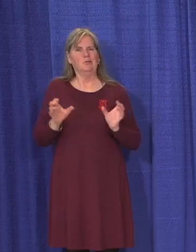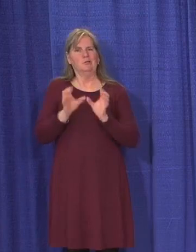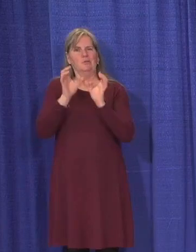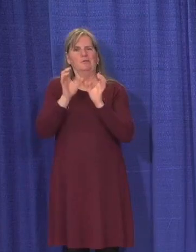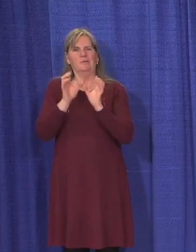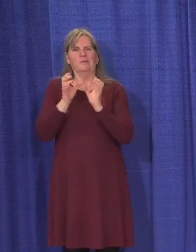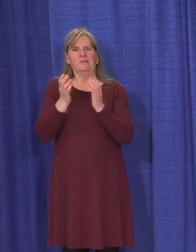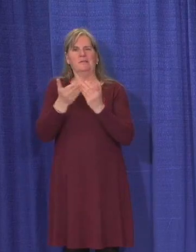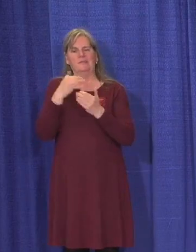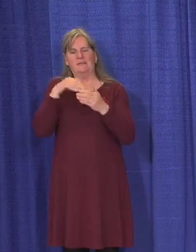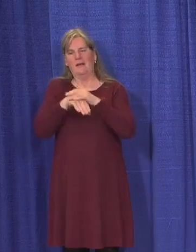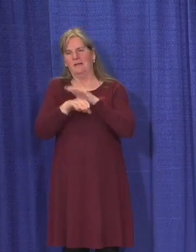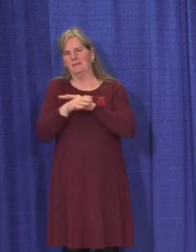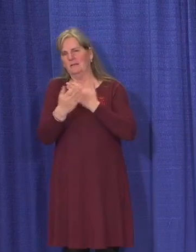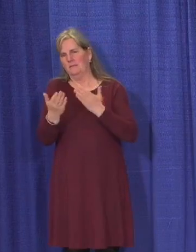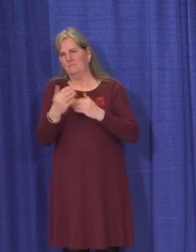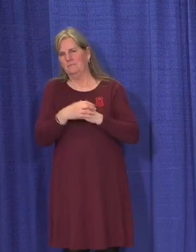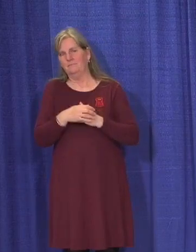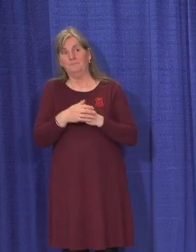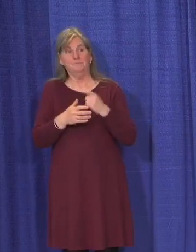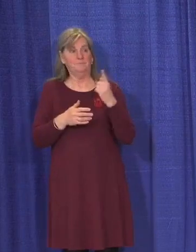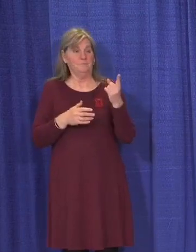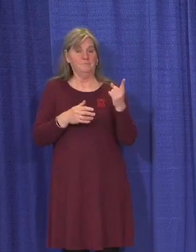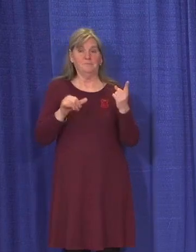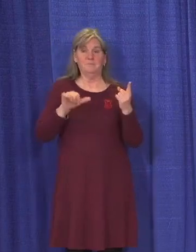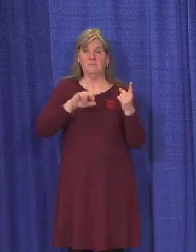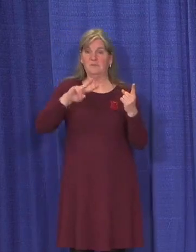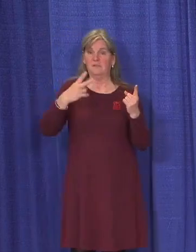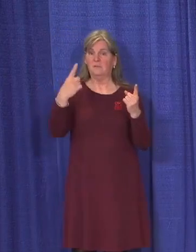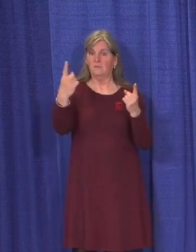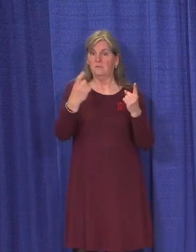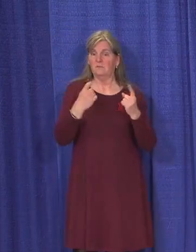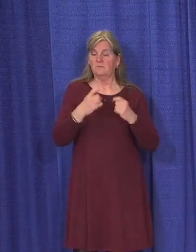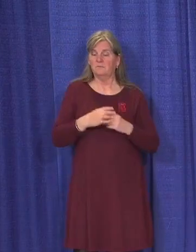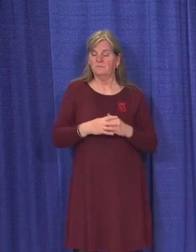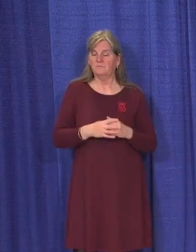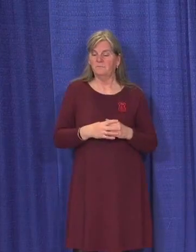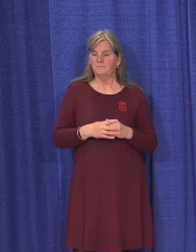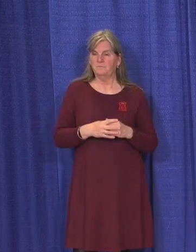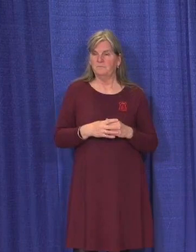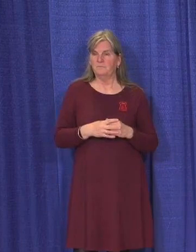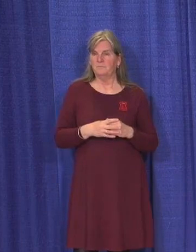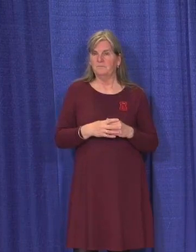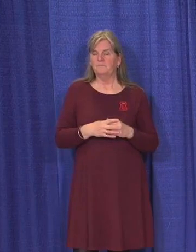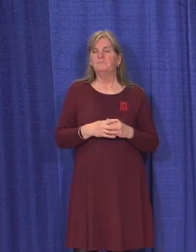app where everyone in Canada when they have there